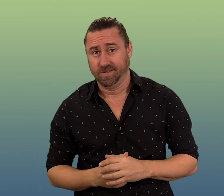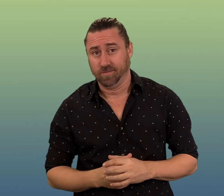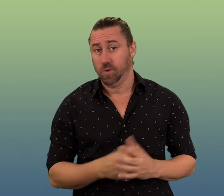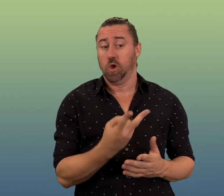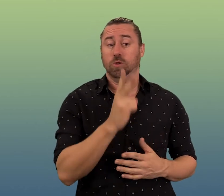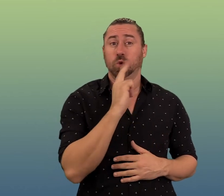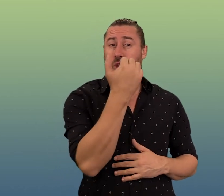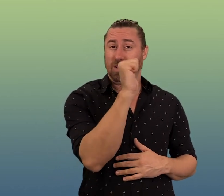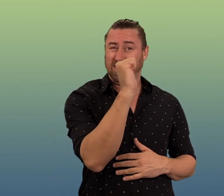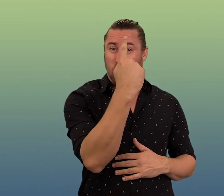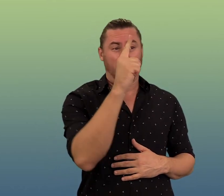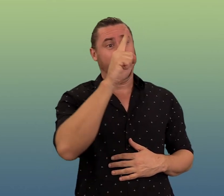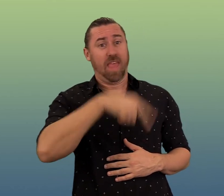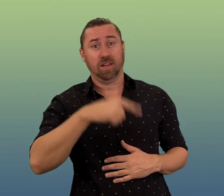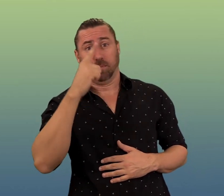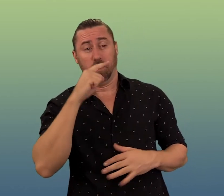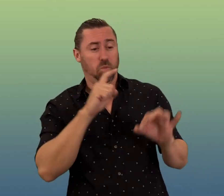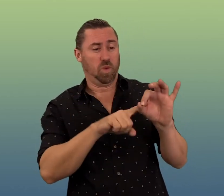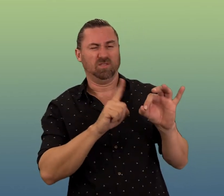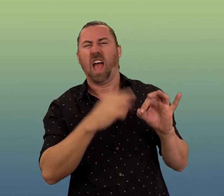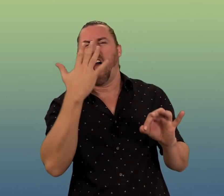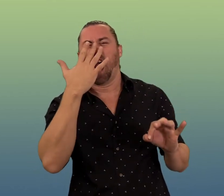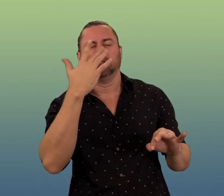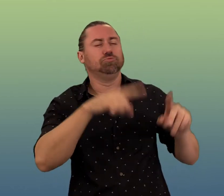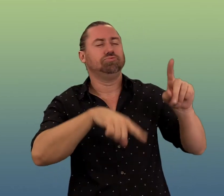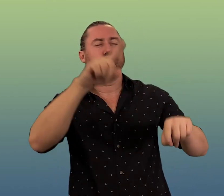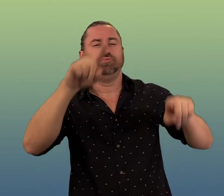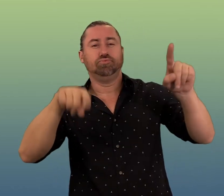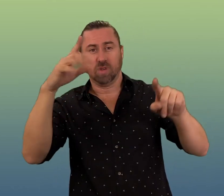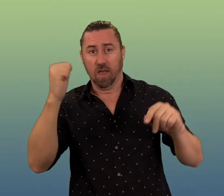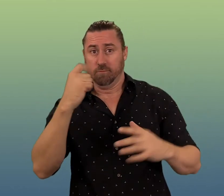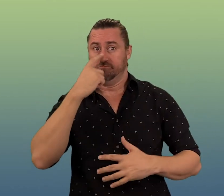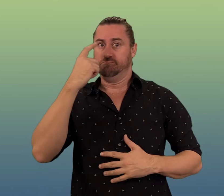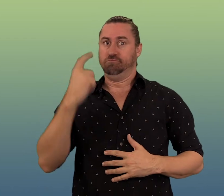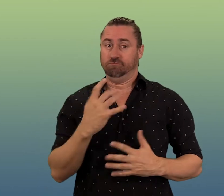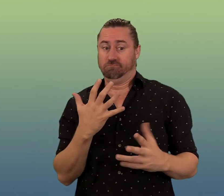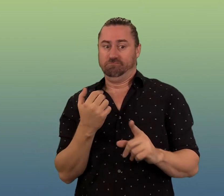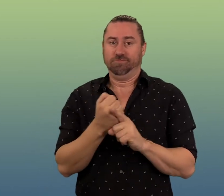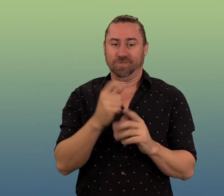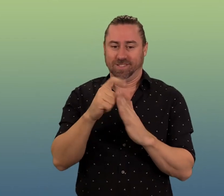and 261,000 Queenslanders of all ages have a profound disability.